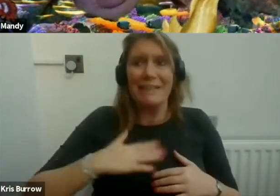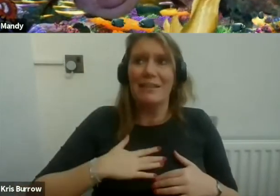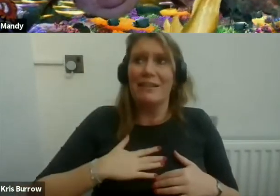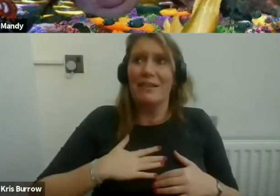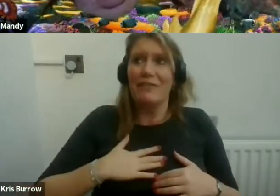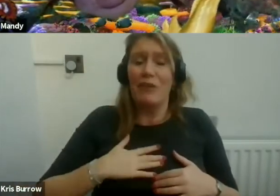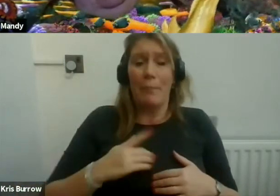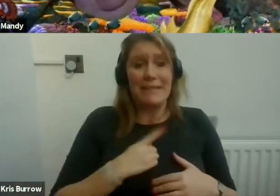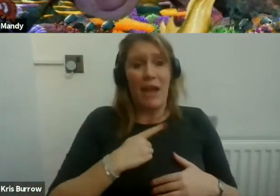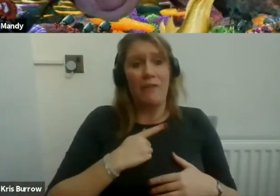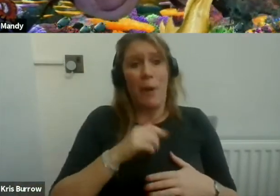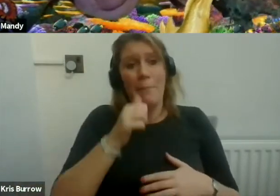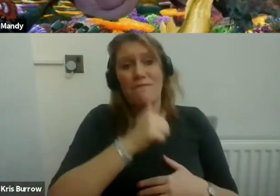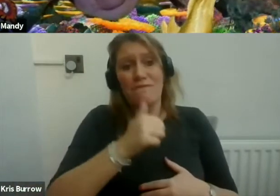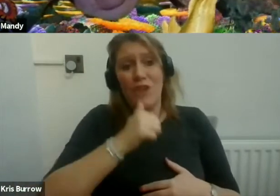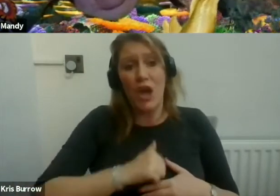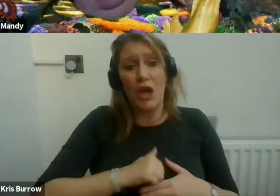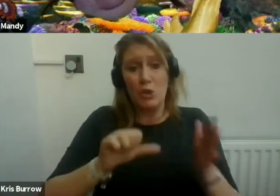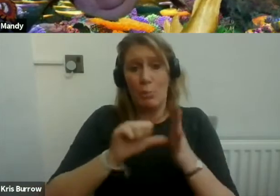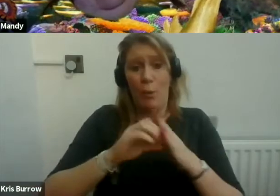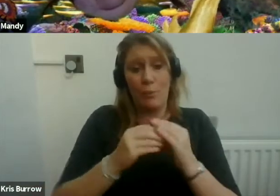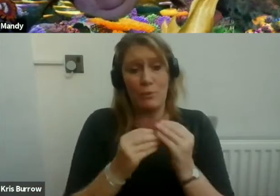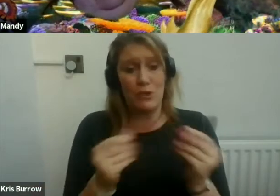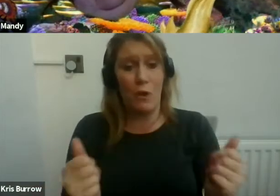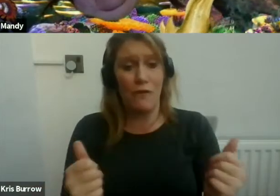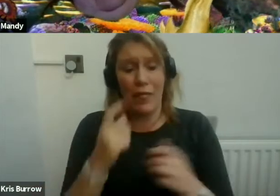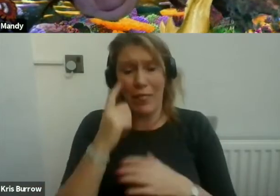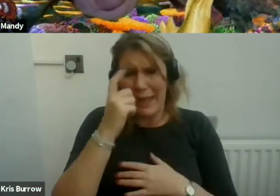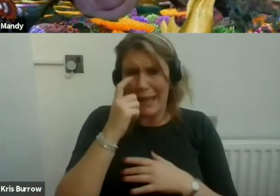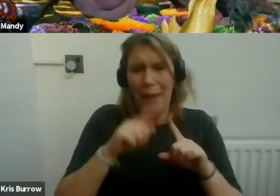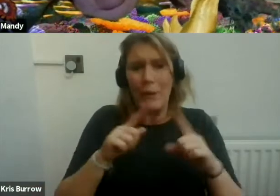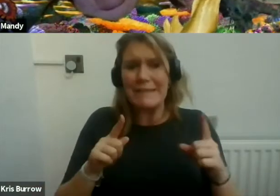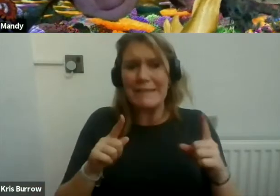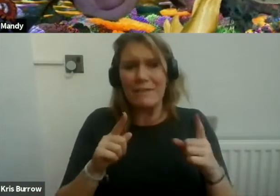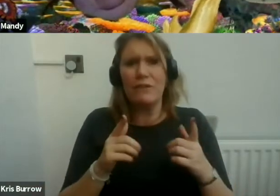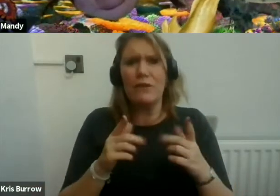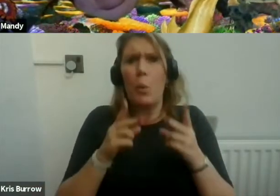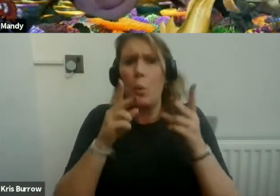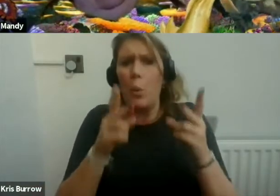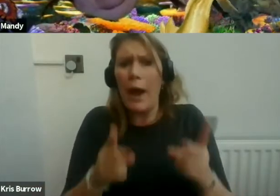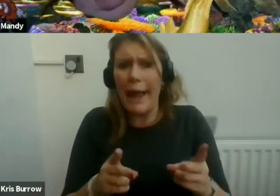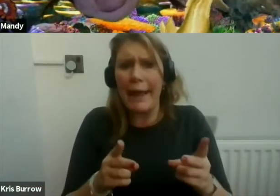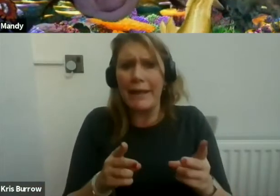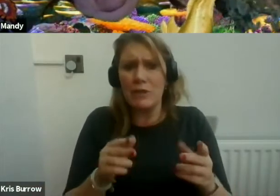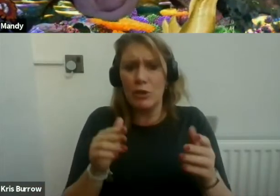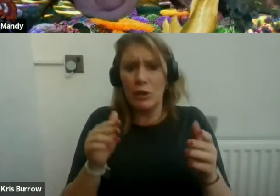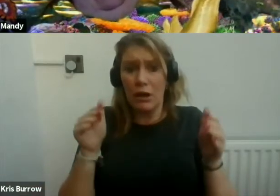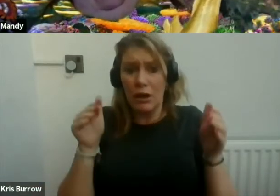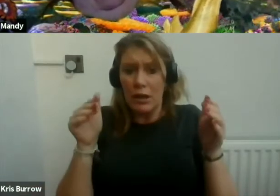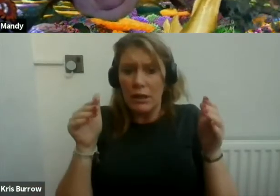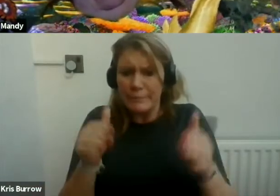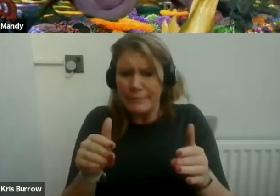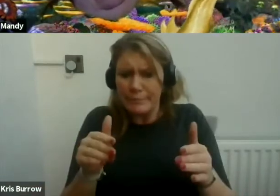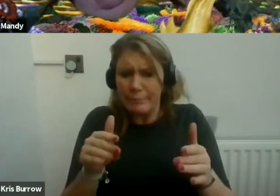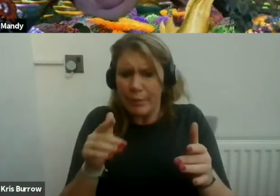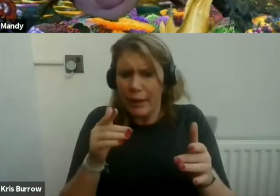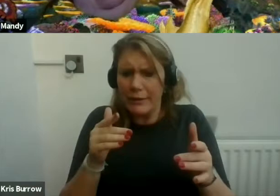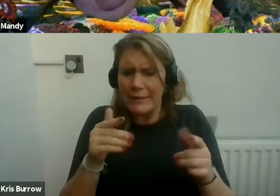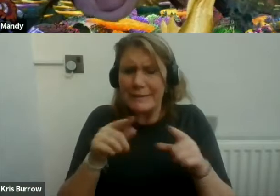problem solving, think about things perhaps in a slightly different way, not head on, perhaps sideways on a little bit,